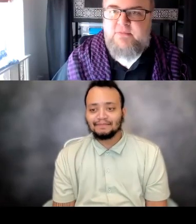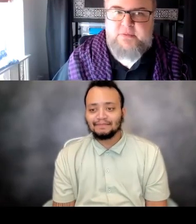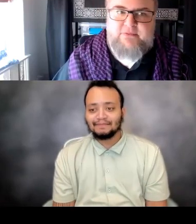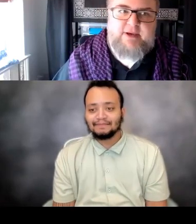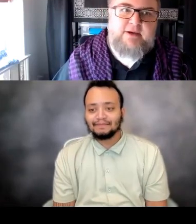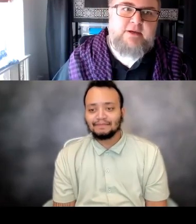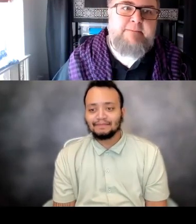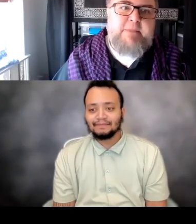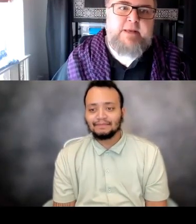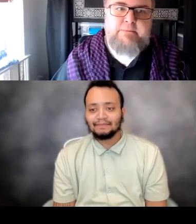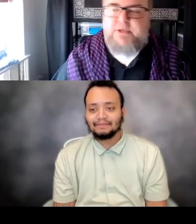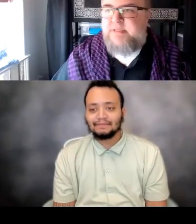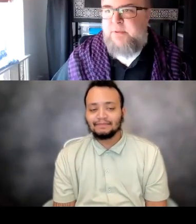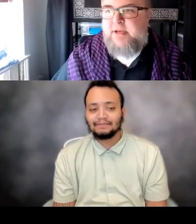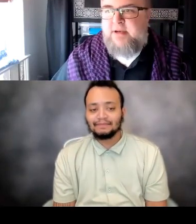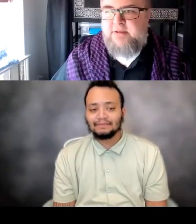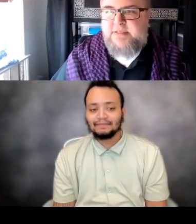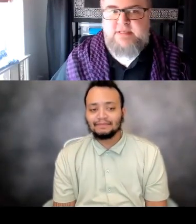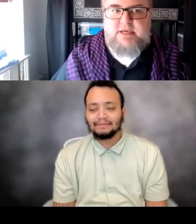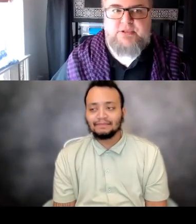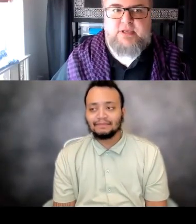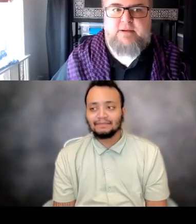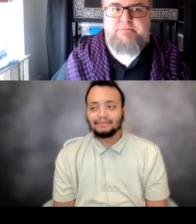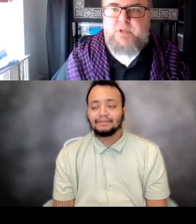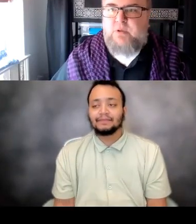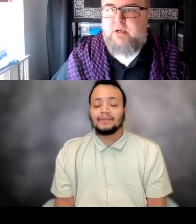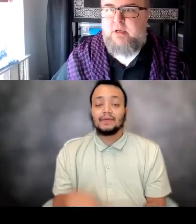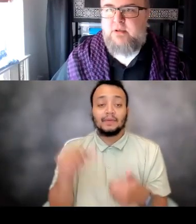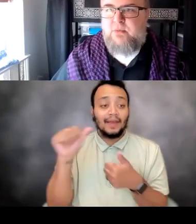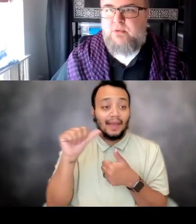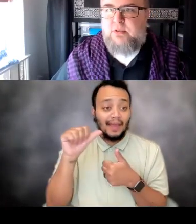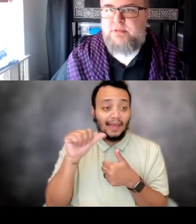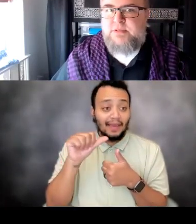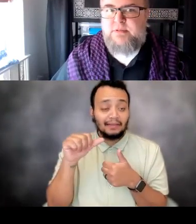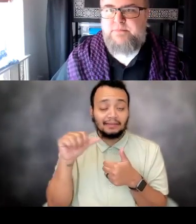service provider, participated in a listening session or other roles.